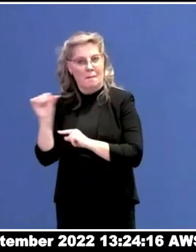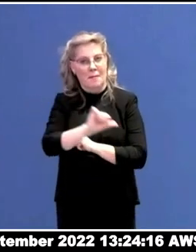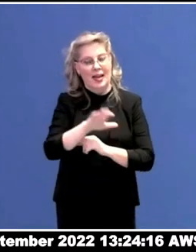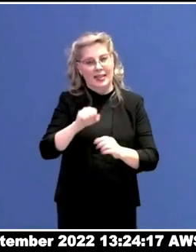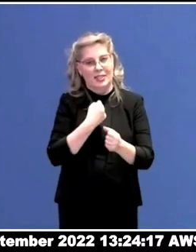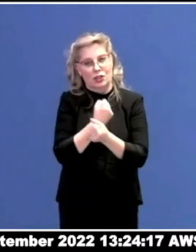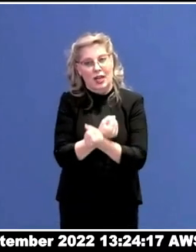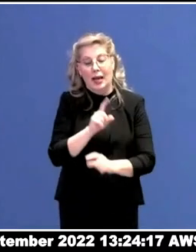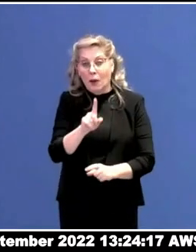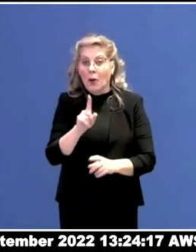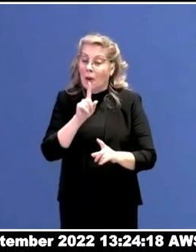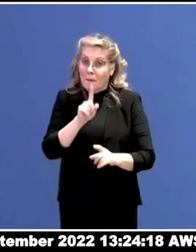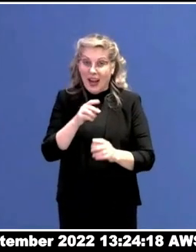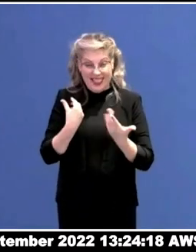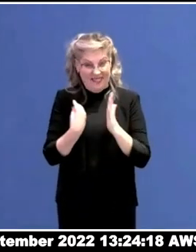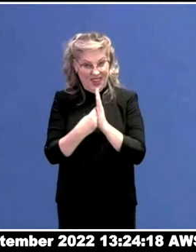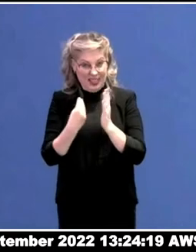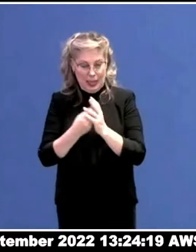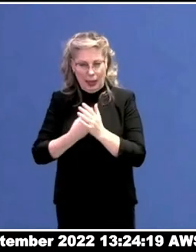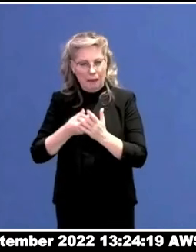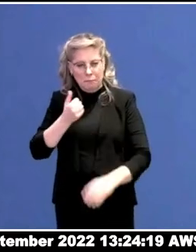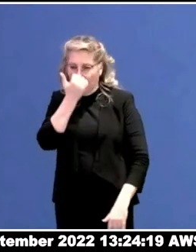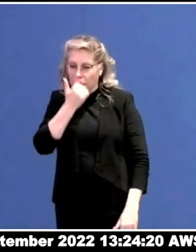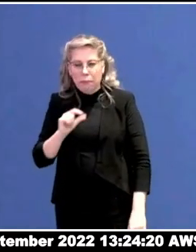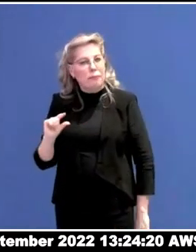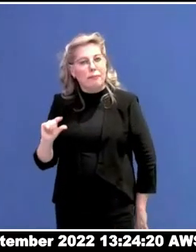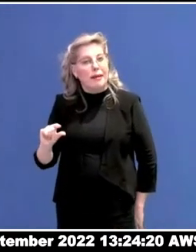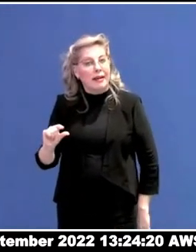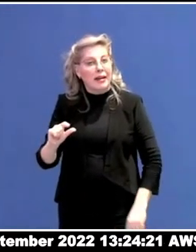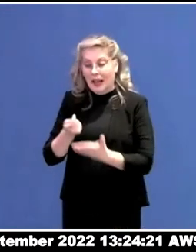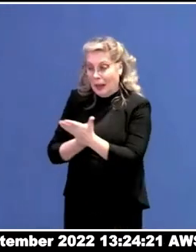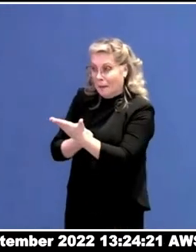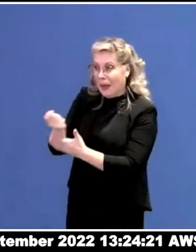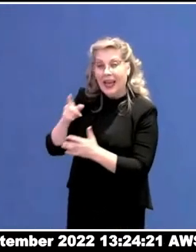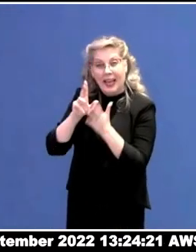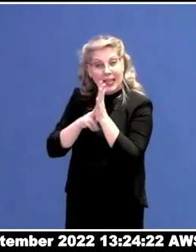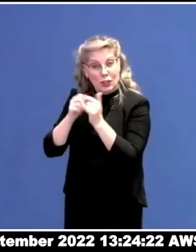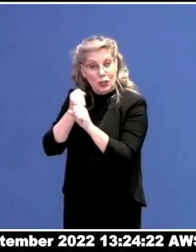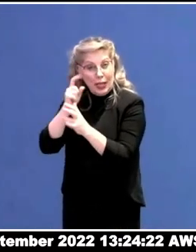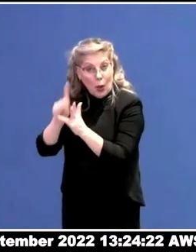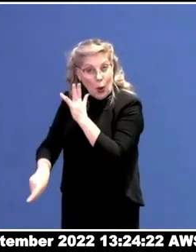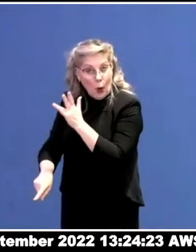to fund an NGO with two workers than it was to imprison women because of their